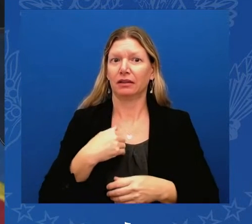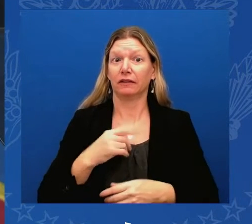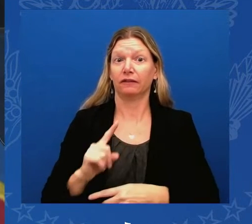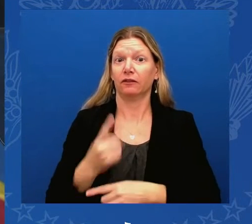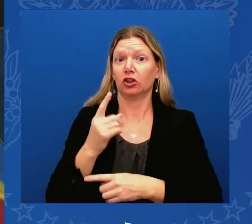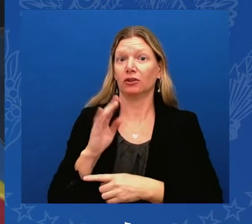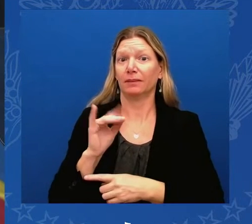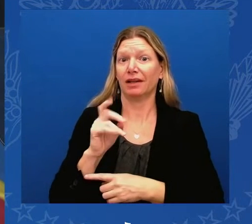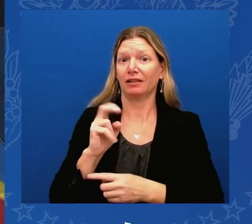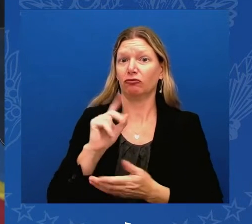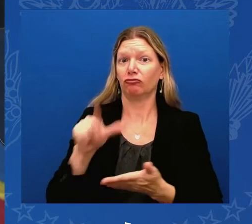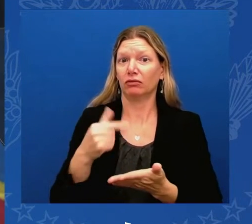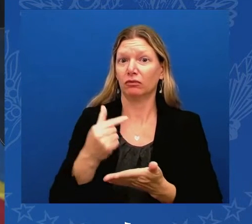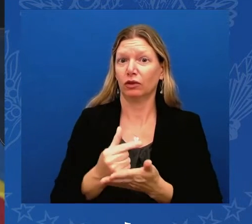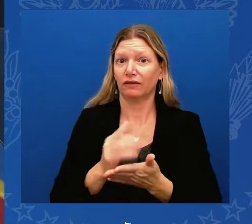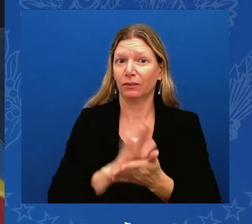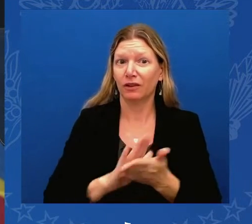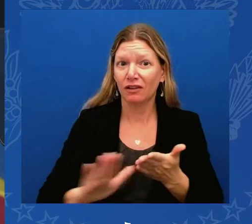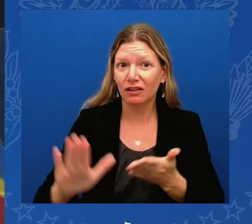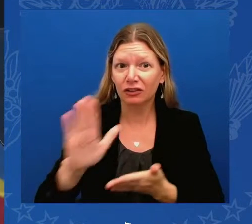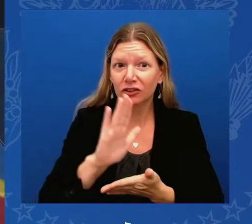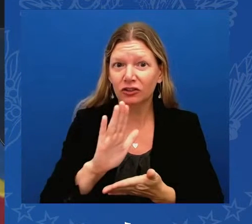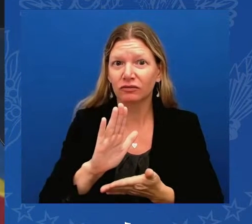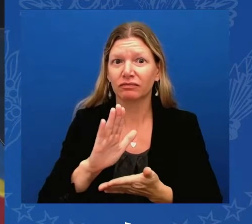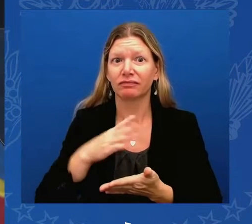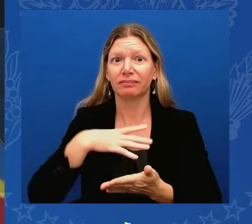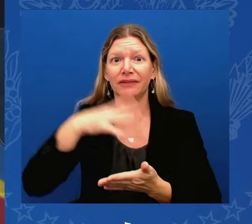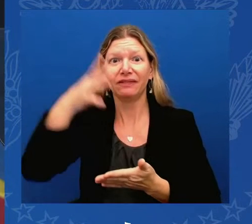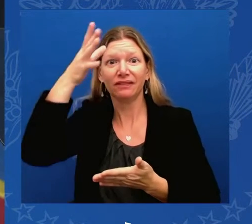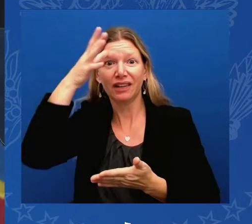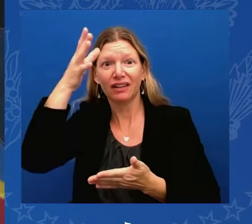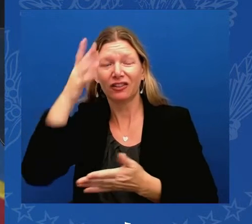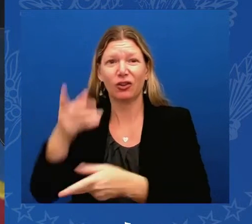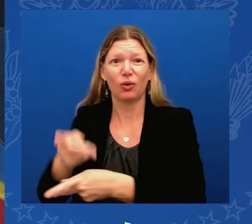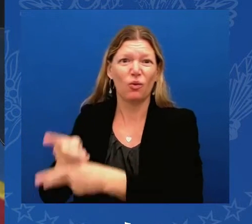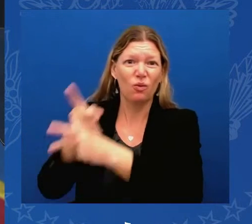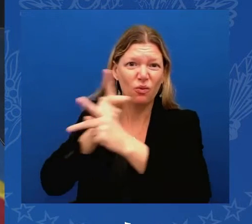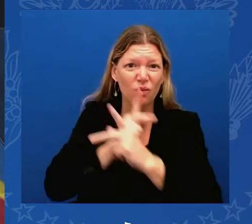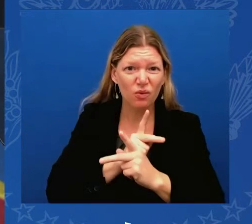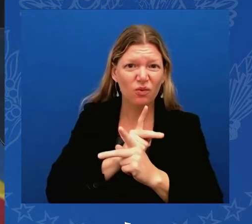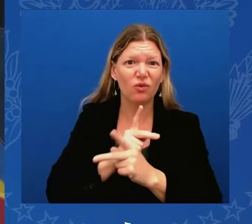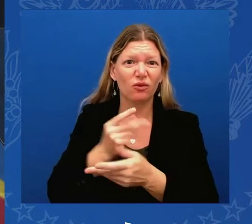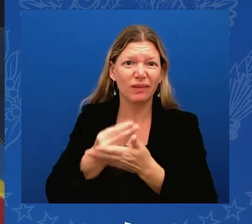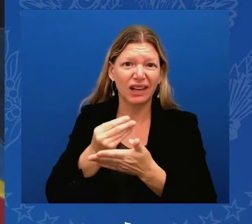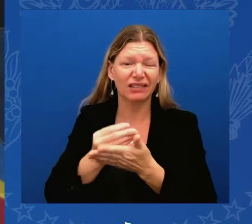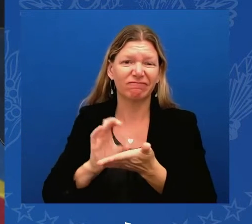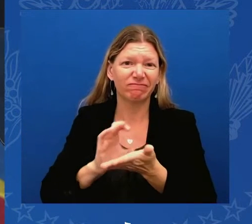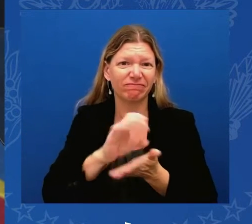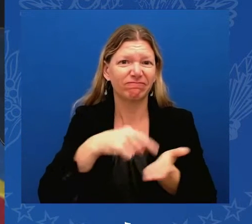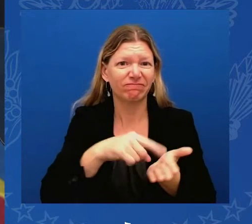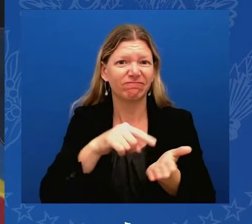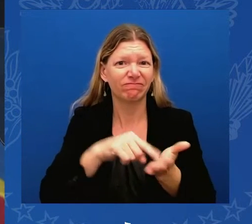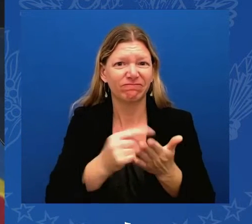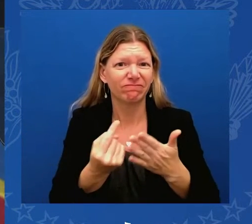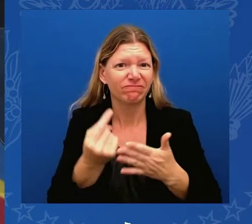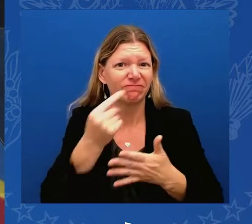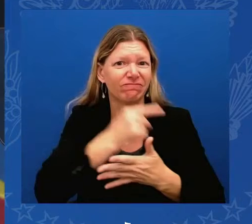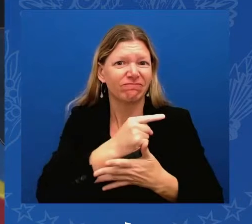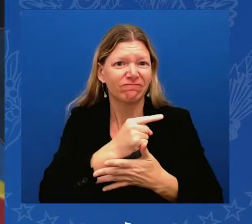My junior year spring break, I fell in love at first sight, literally, with a woman I adored.